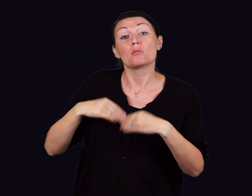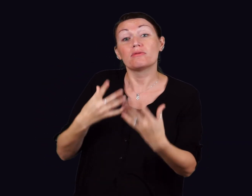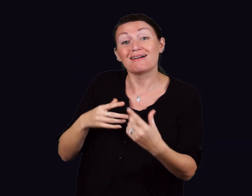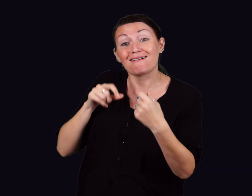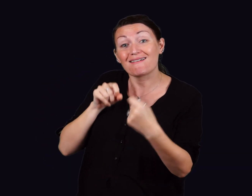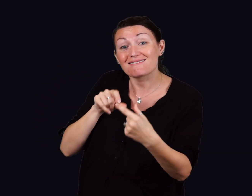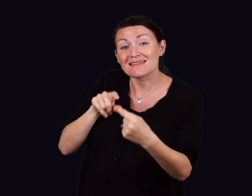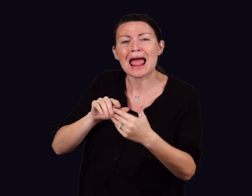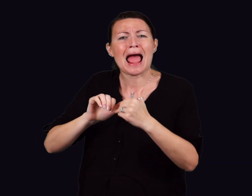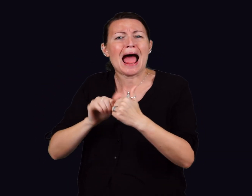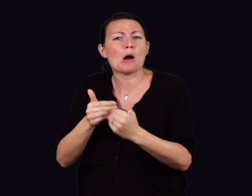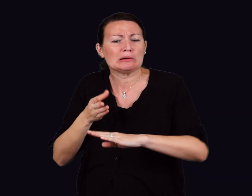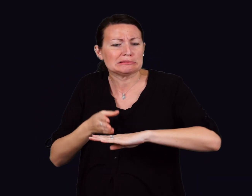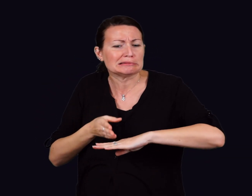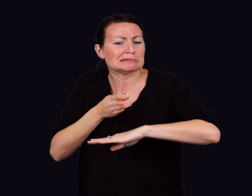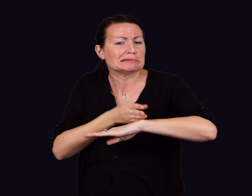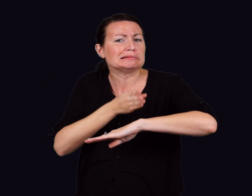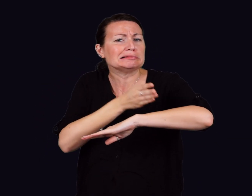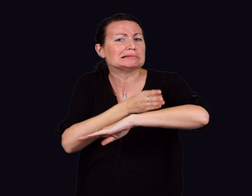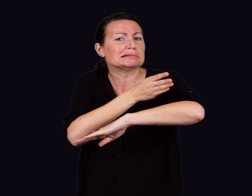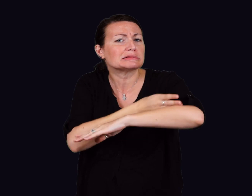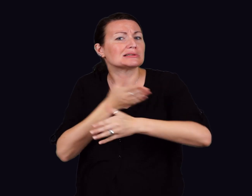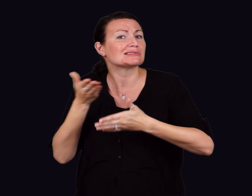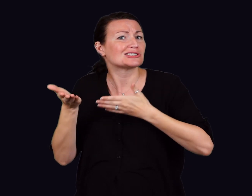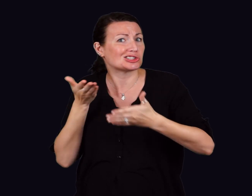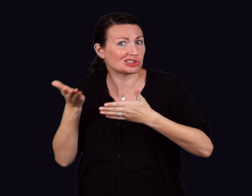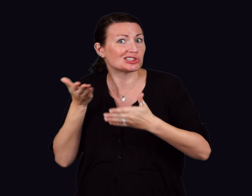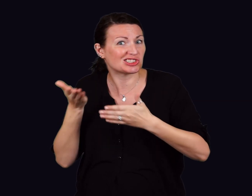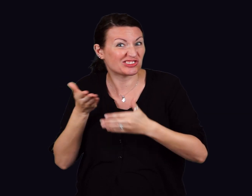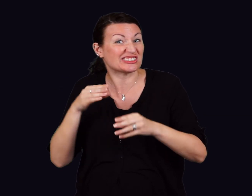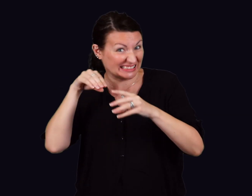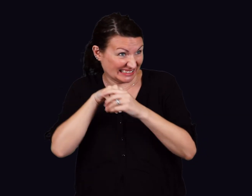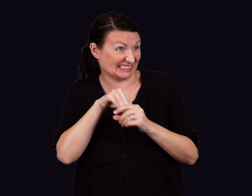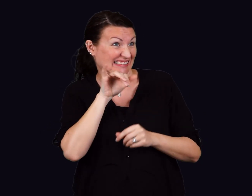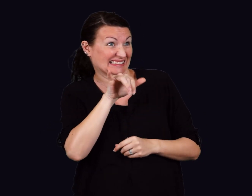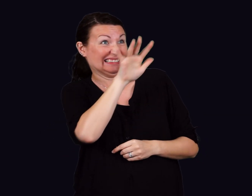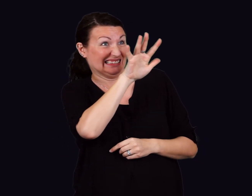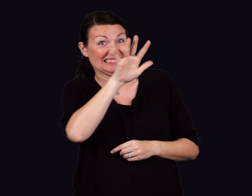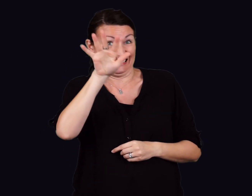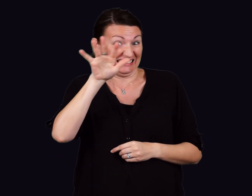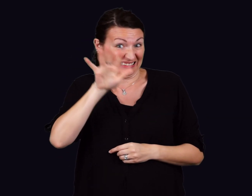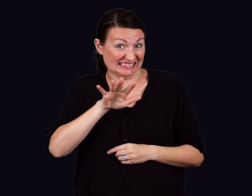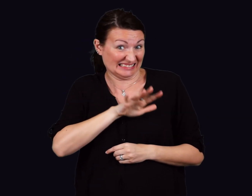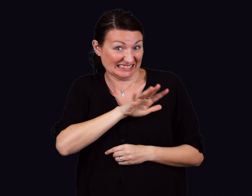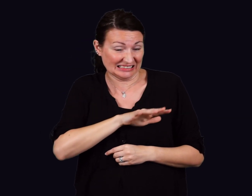and provide feedback on how to better address service gaps